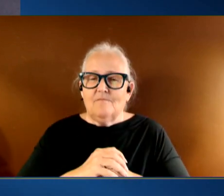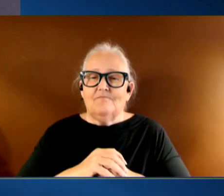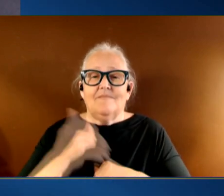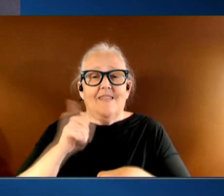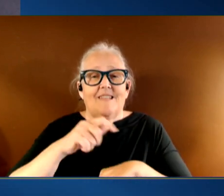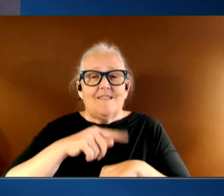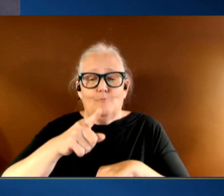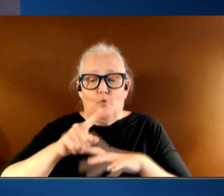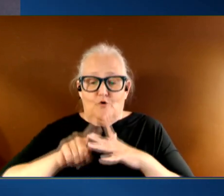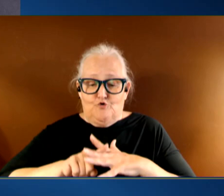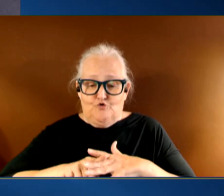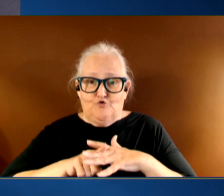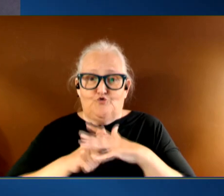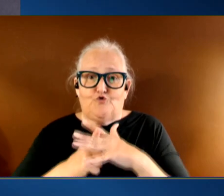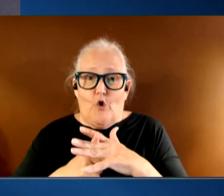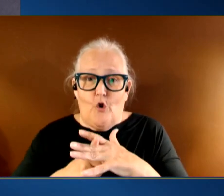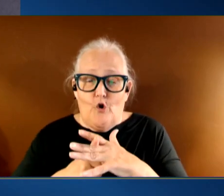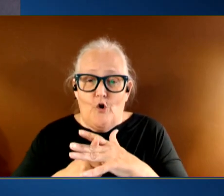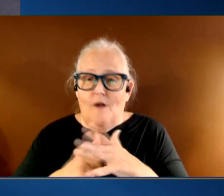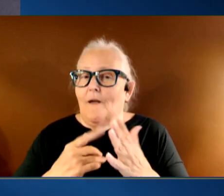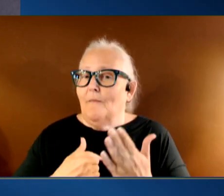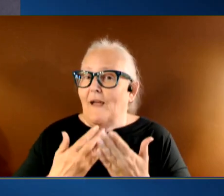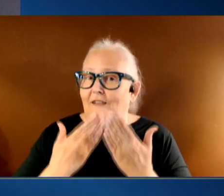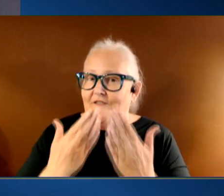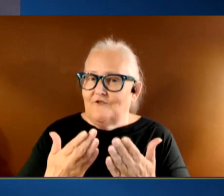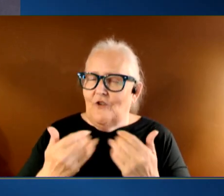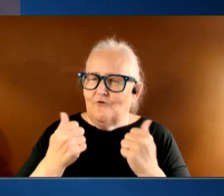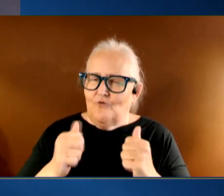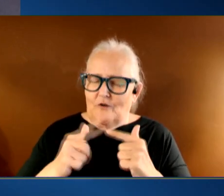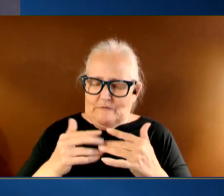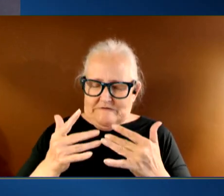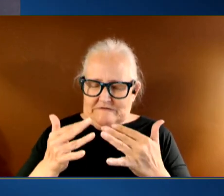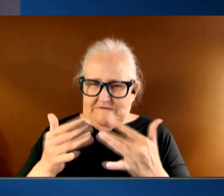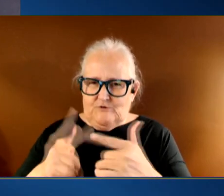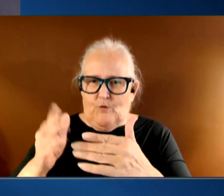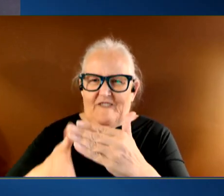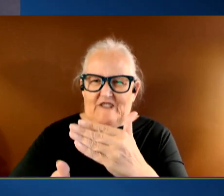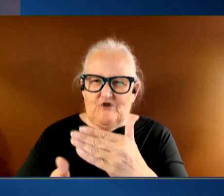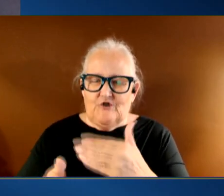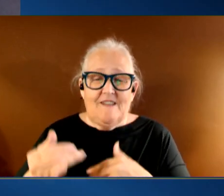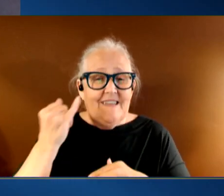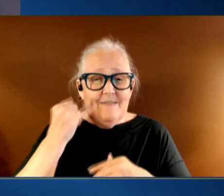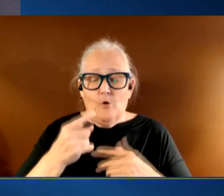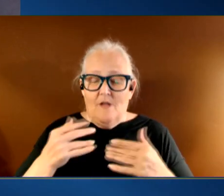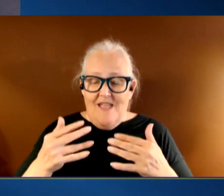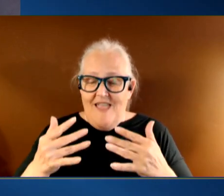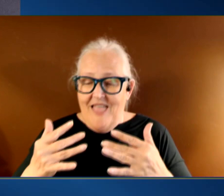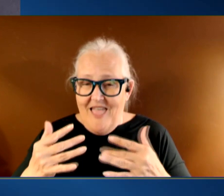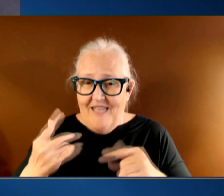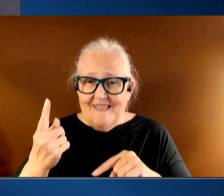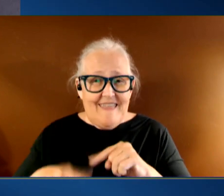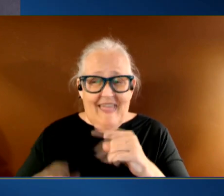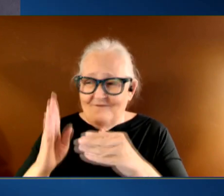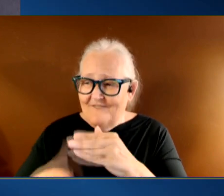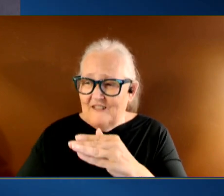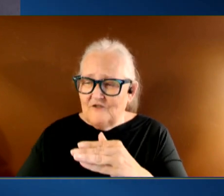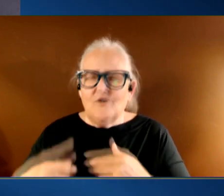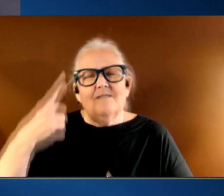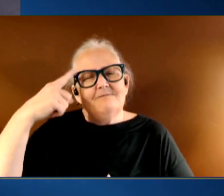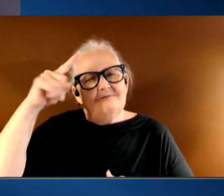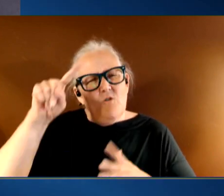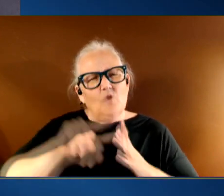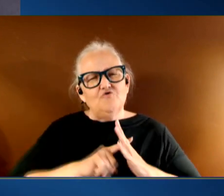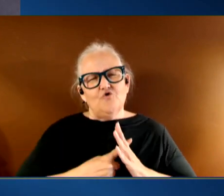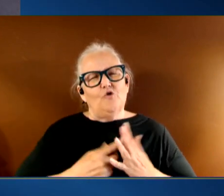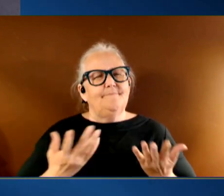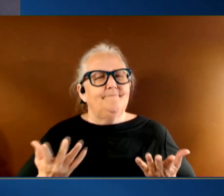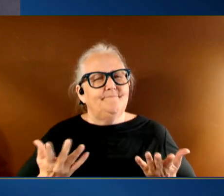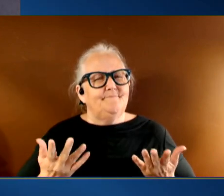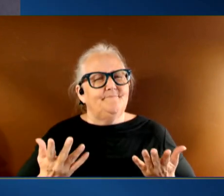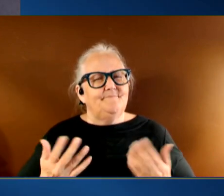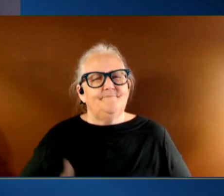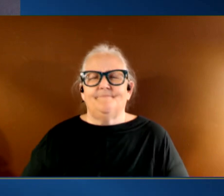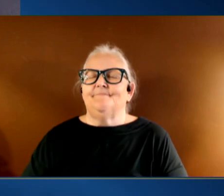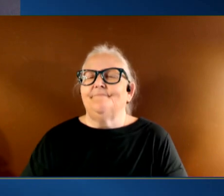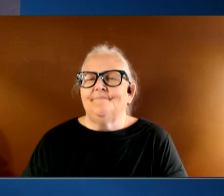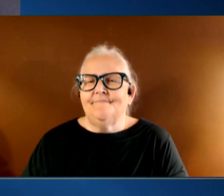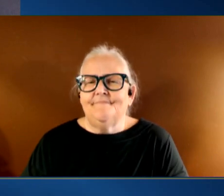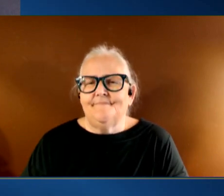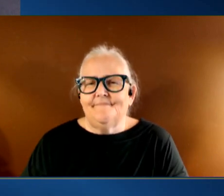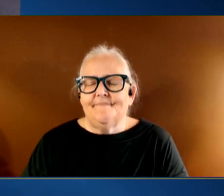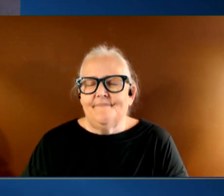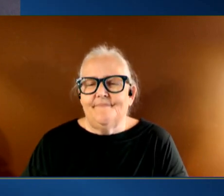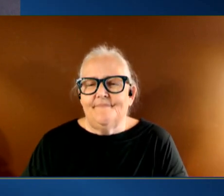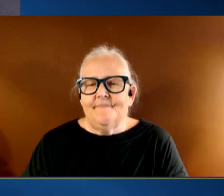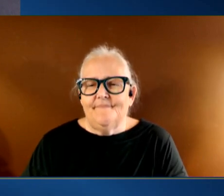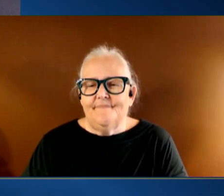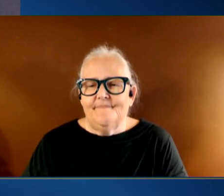I'm going to suggest you try to finish it. Because if you can't finish it, why start it? Thank you.